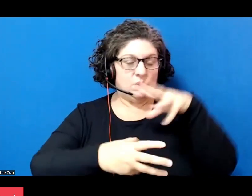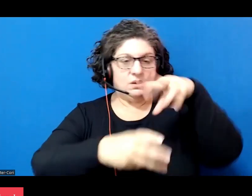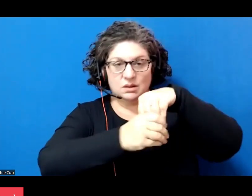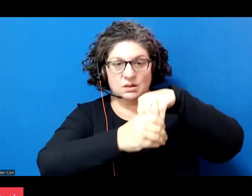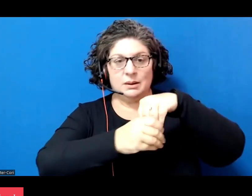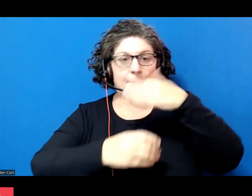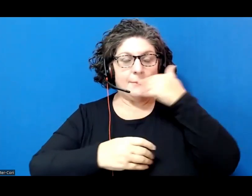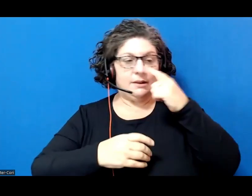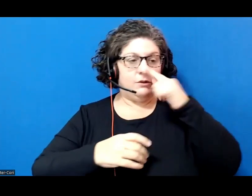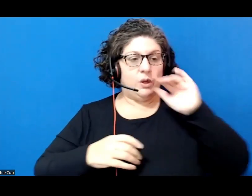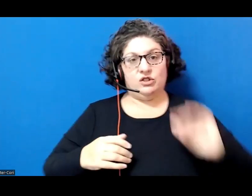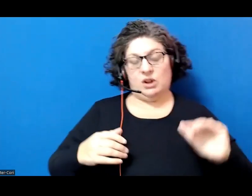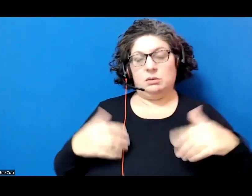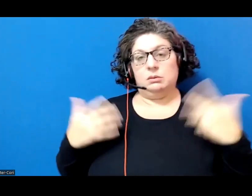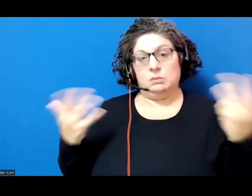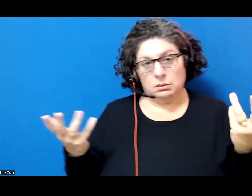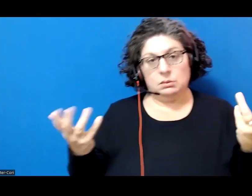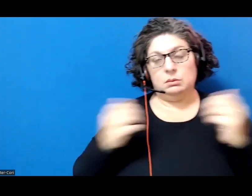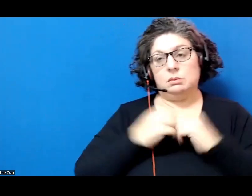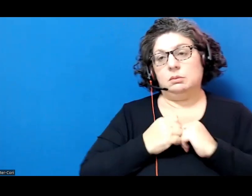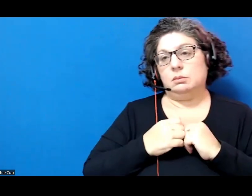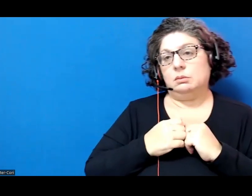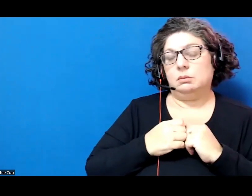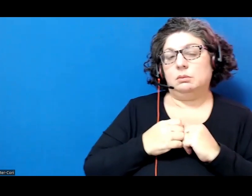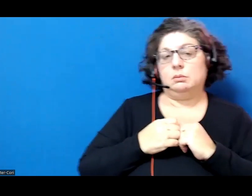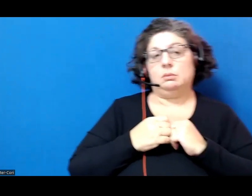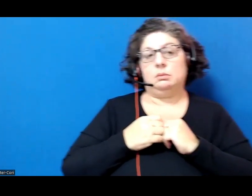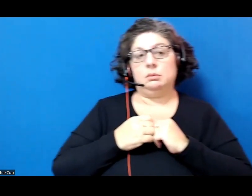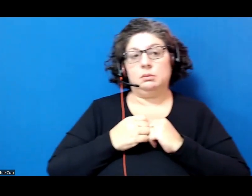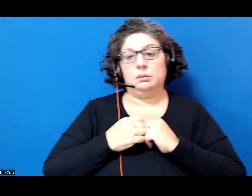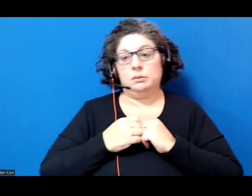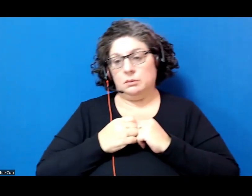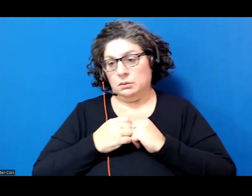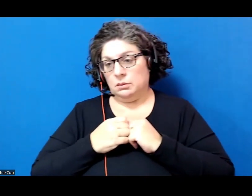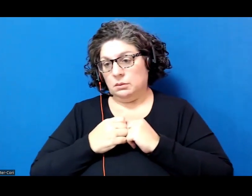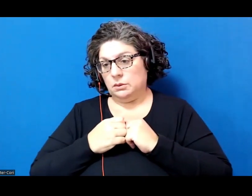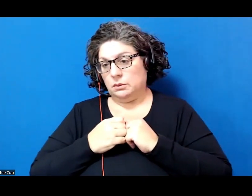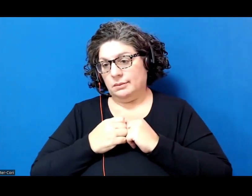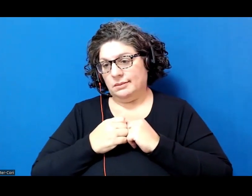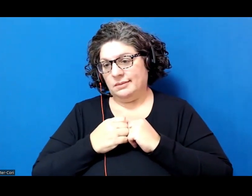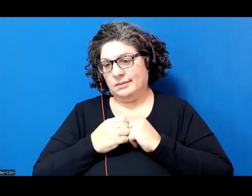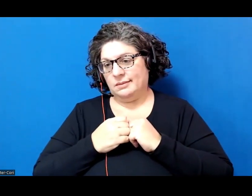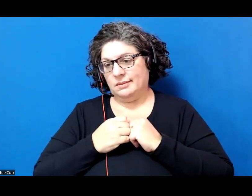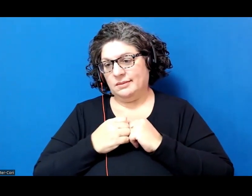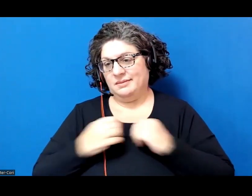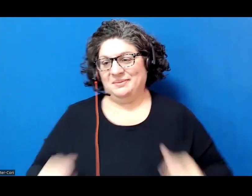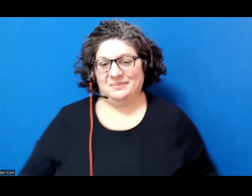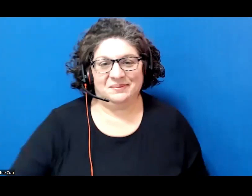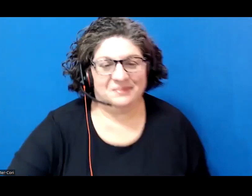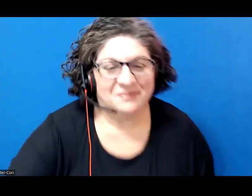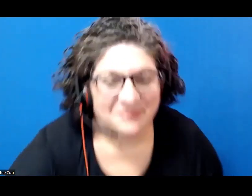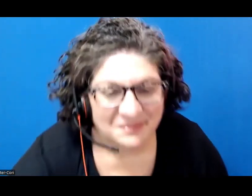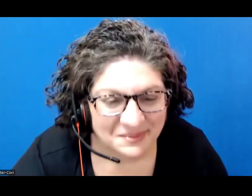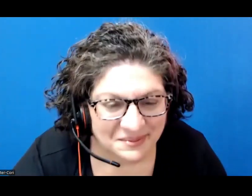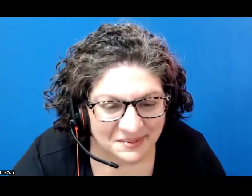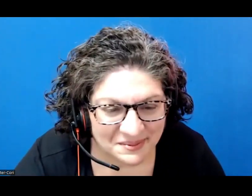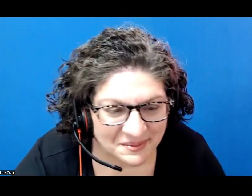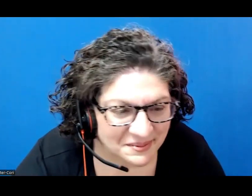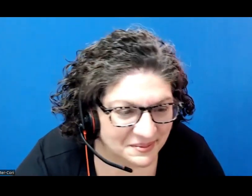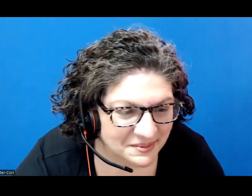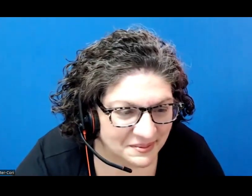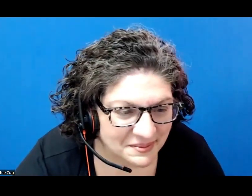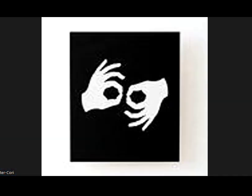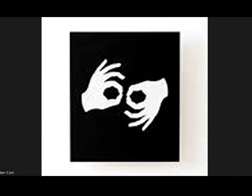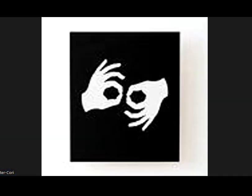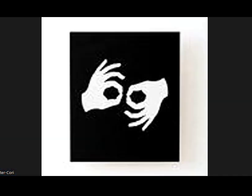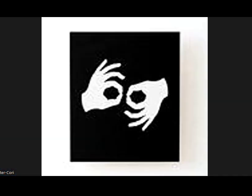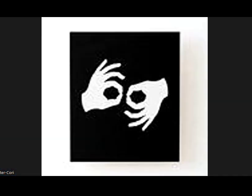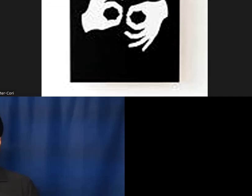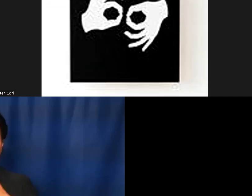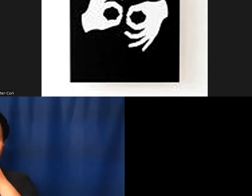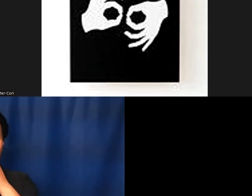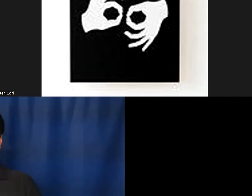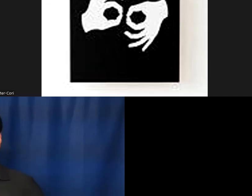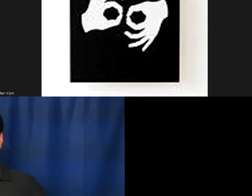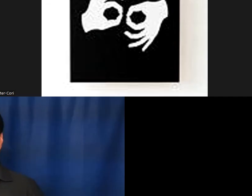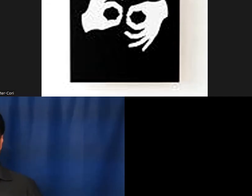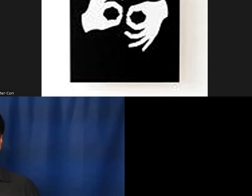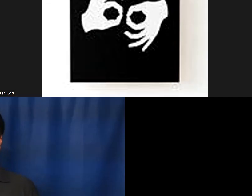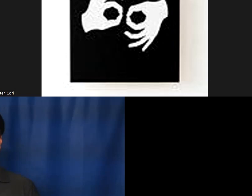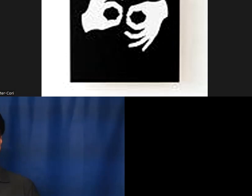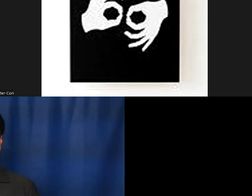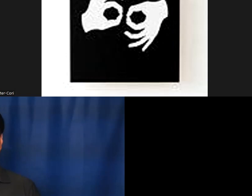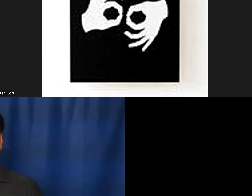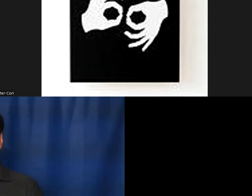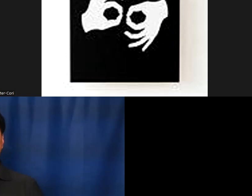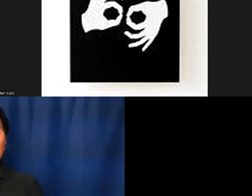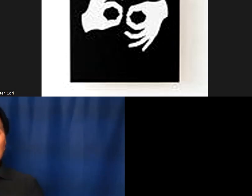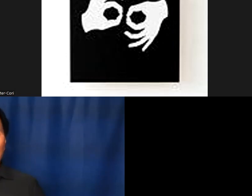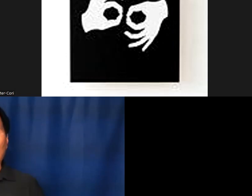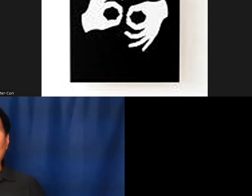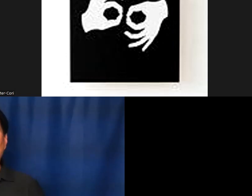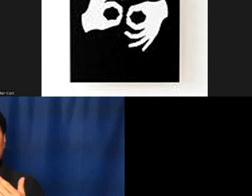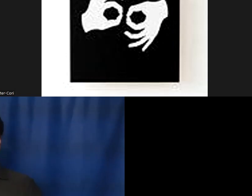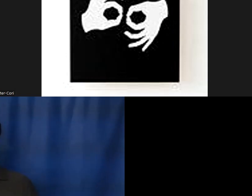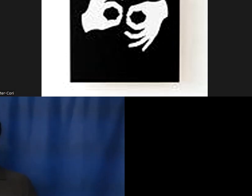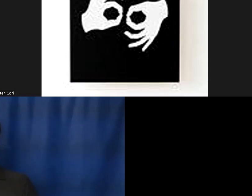of the child.Few years back, you may remember a case made it back to the Supreme Court involving